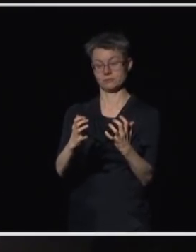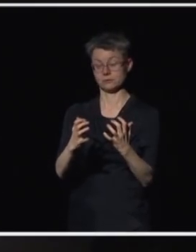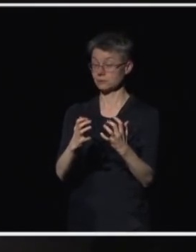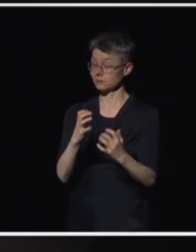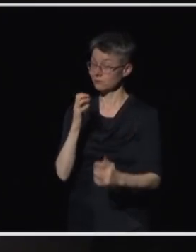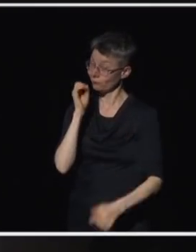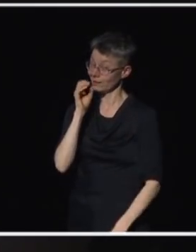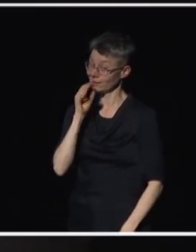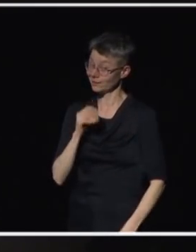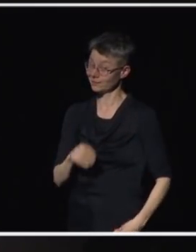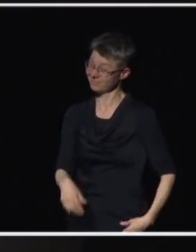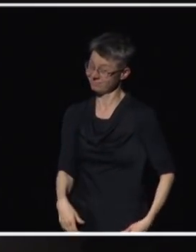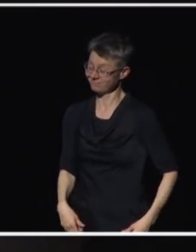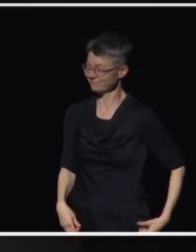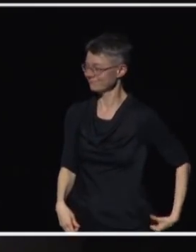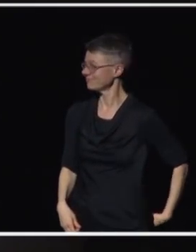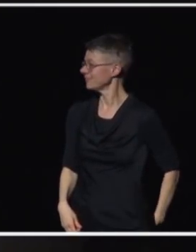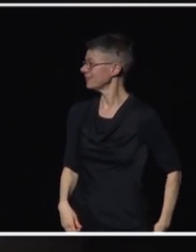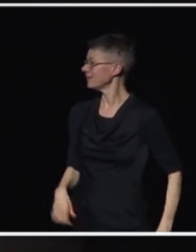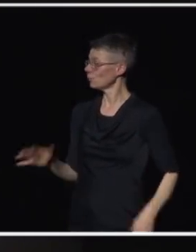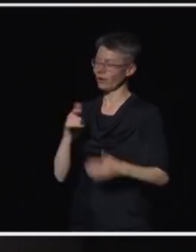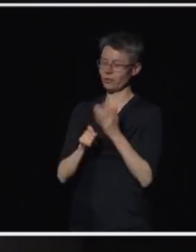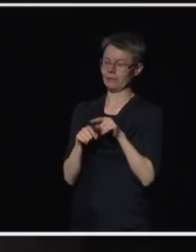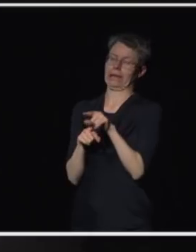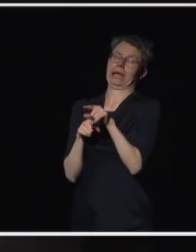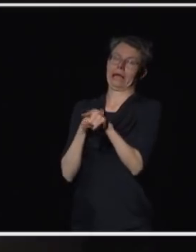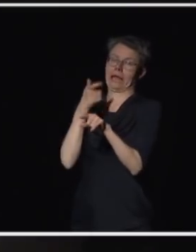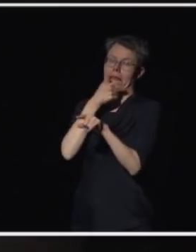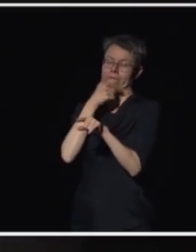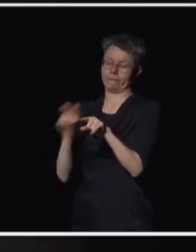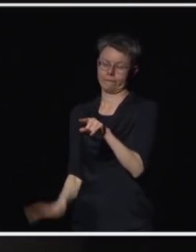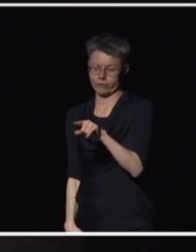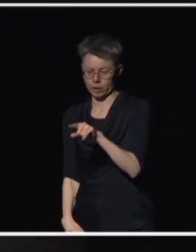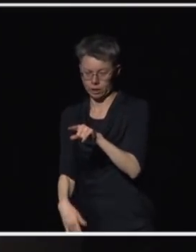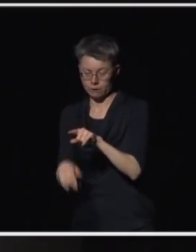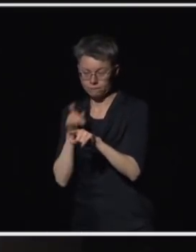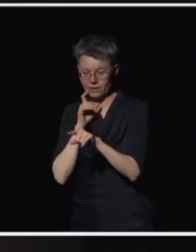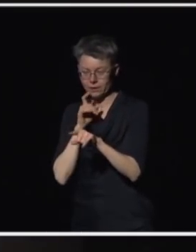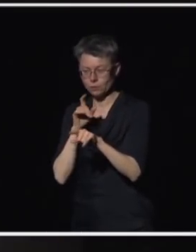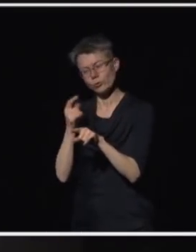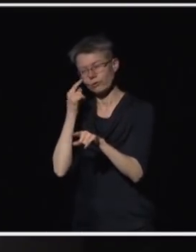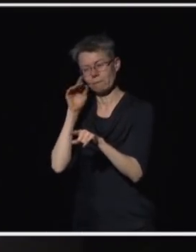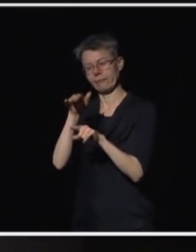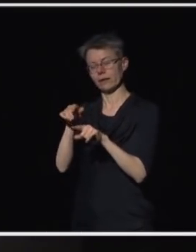You know? When it went around, you know, we were all sitting around the office laughing at this because it was very funny. What do you make of that spectacle of a very,